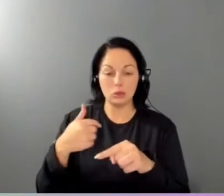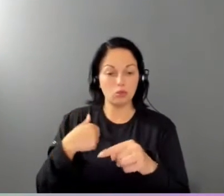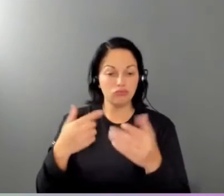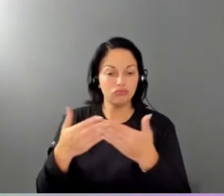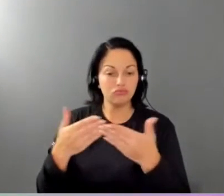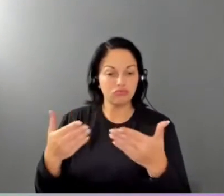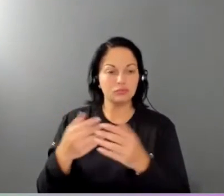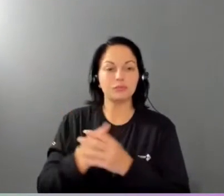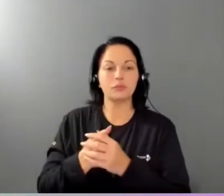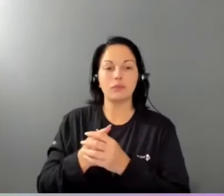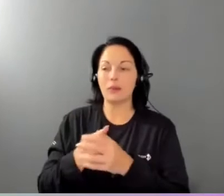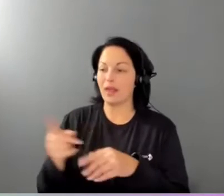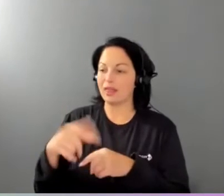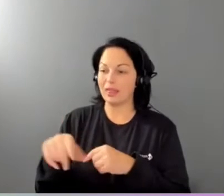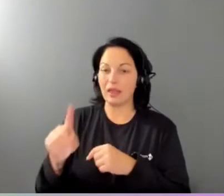of accessible technology is university here in the united